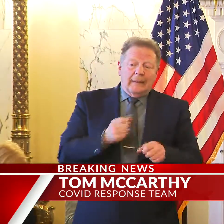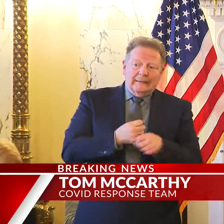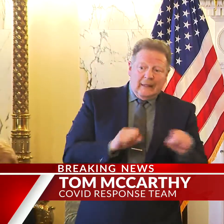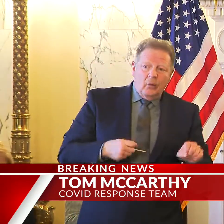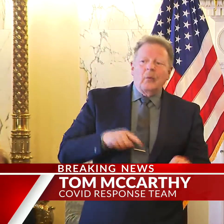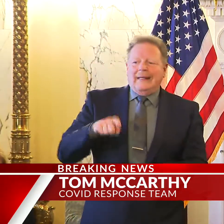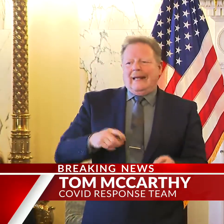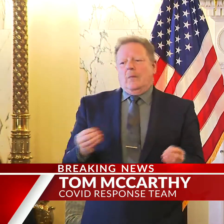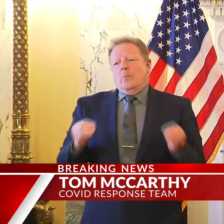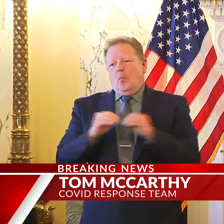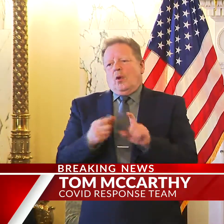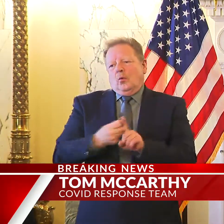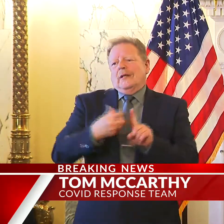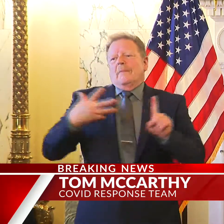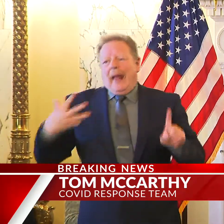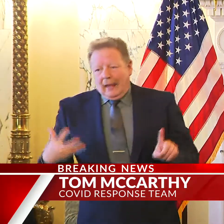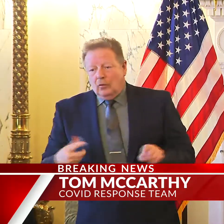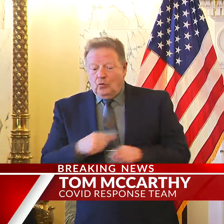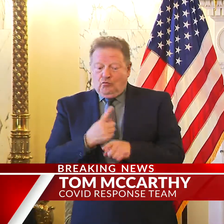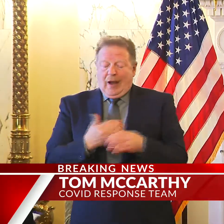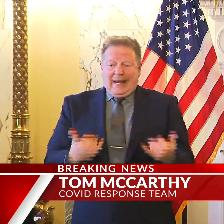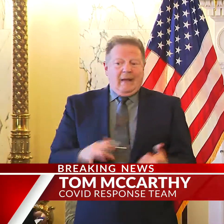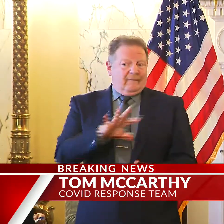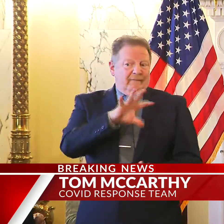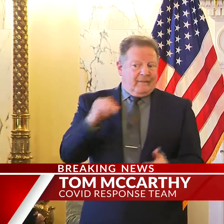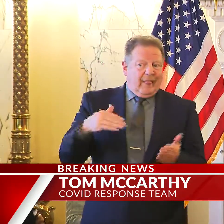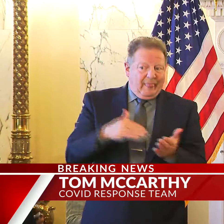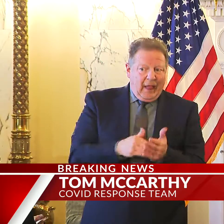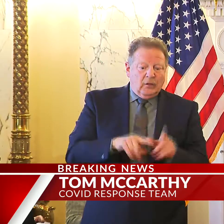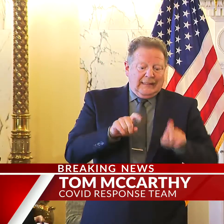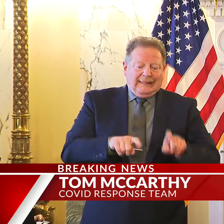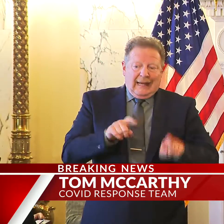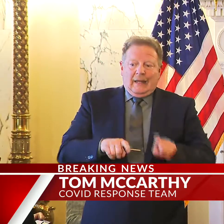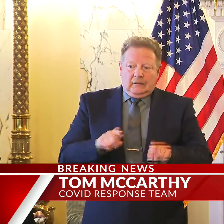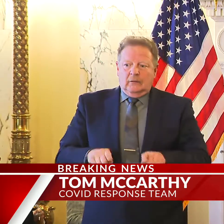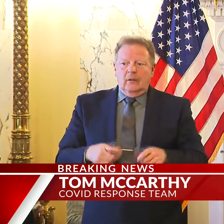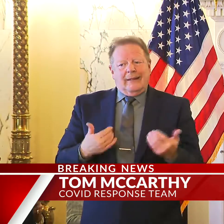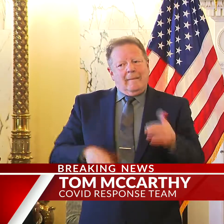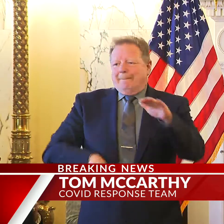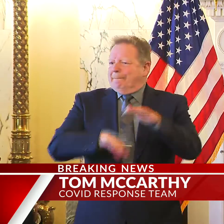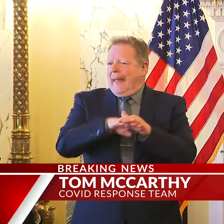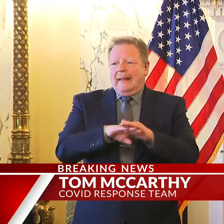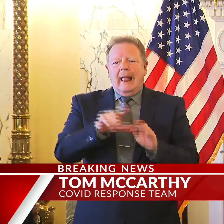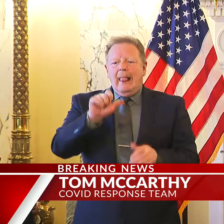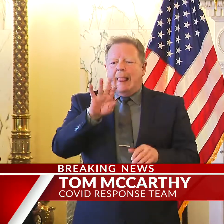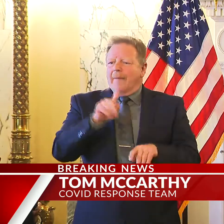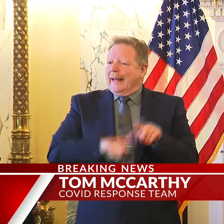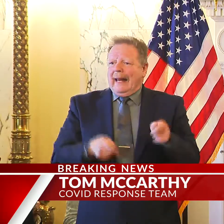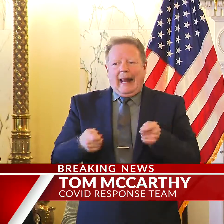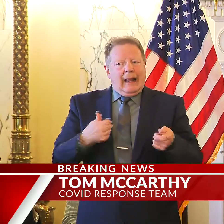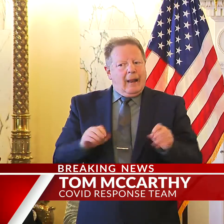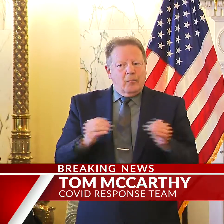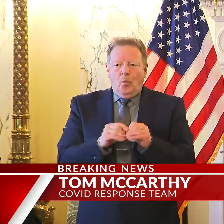ORDER TO KEEP KIDS IN SCHOOL. KEEP THE ECONOMY OPEN, KEEP PEOPLE SAFE AS POSSIBLE. WE KNOW WE NEED TO EXPAND ON IT.